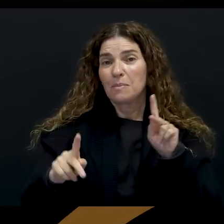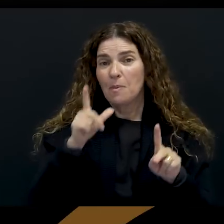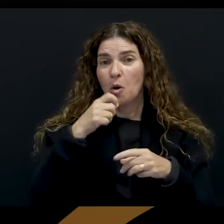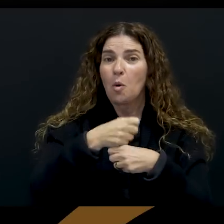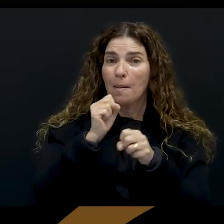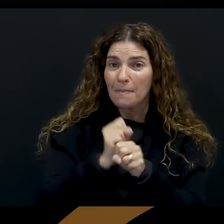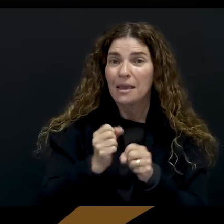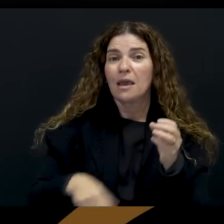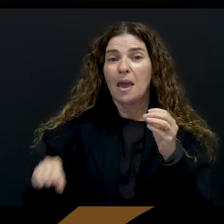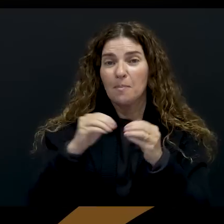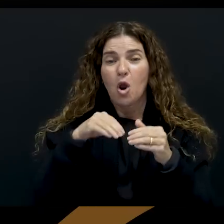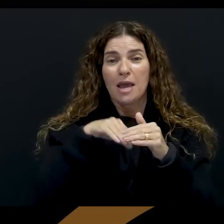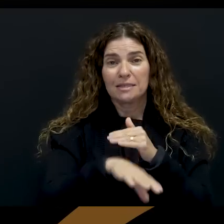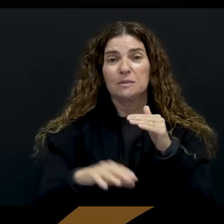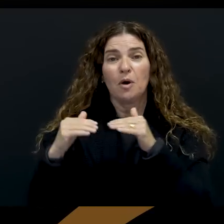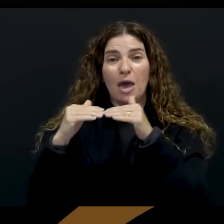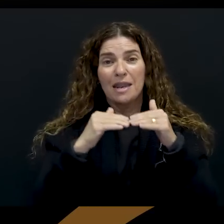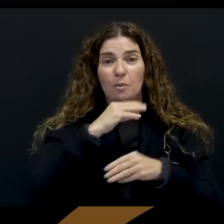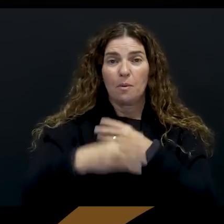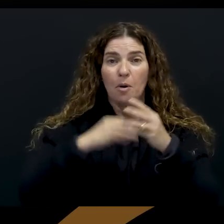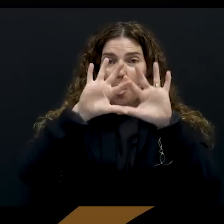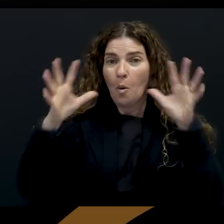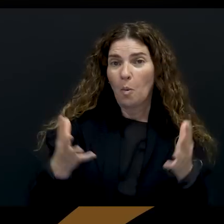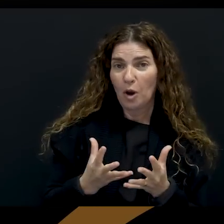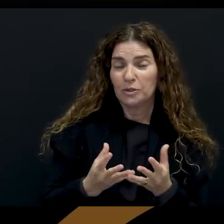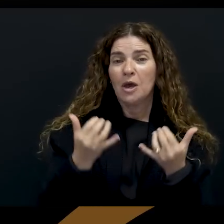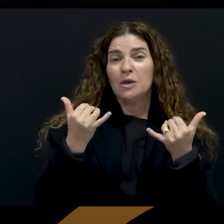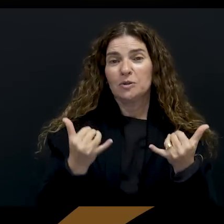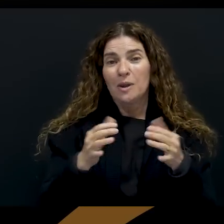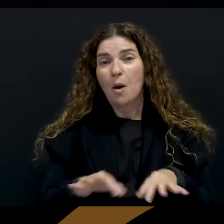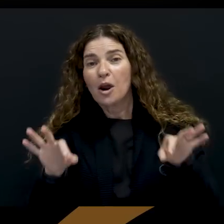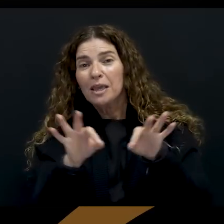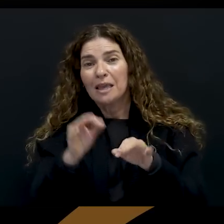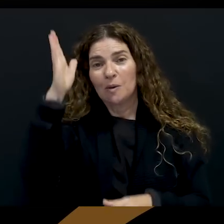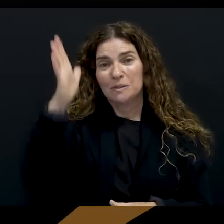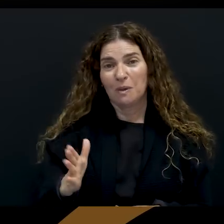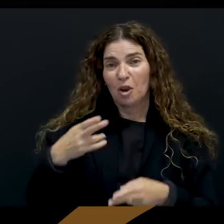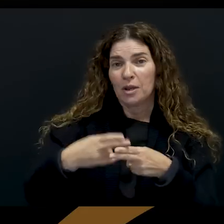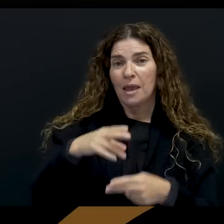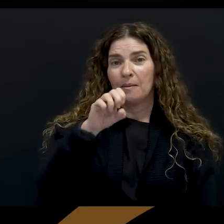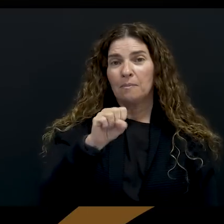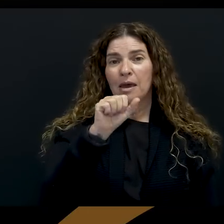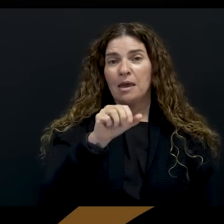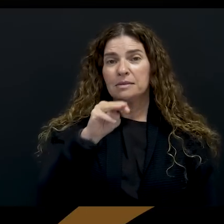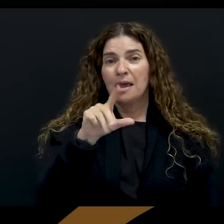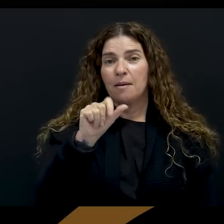helping to create a more accessible and equitable world. Which leads me to our keynote speaker, Sam Latif.